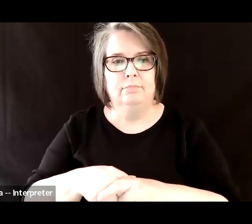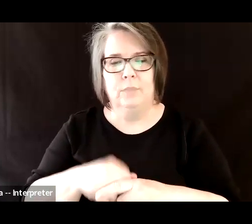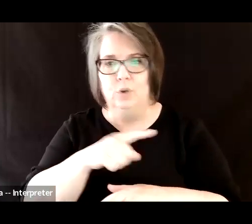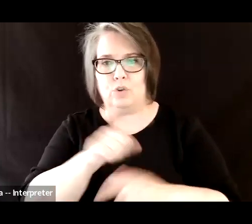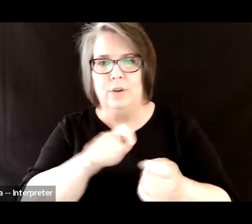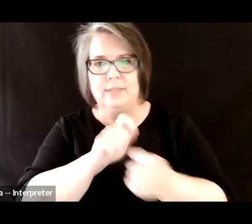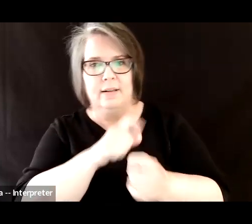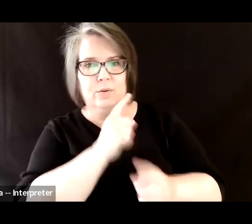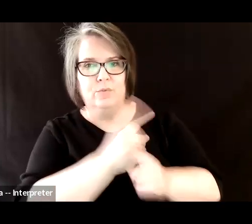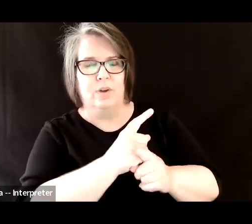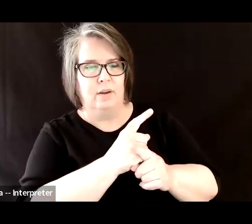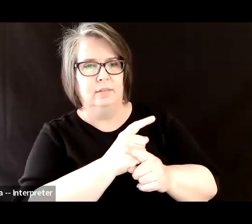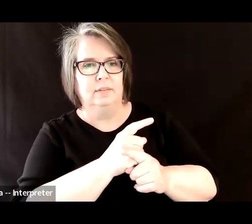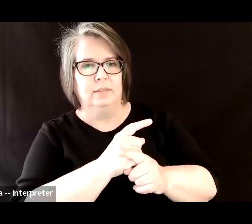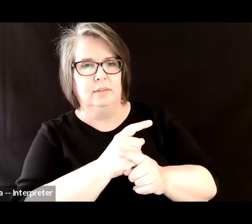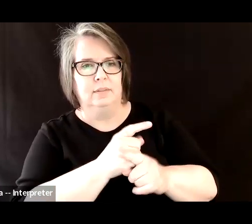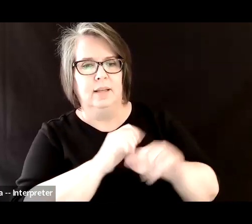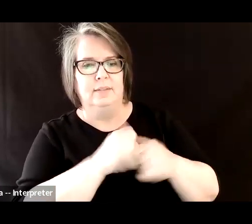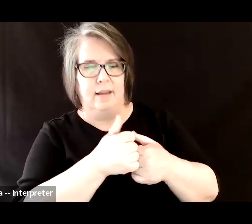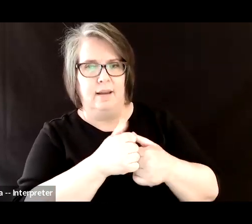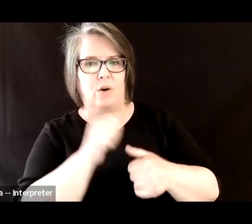That's how the audio description works.